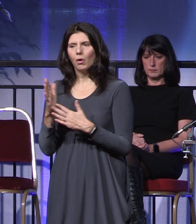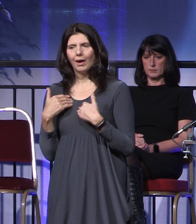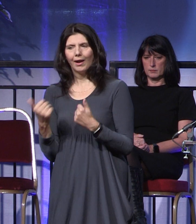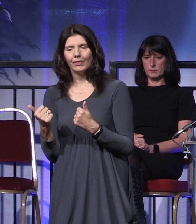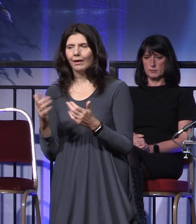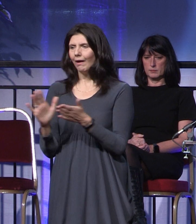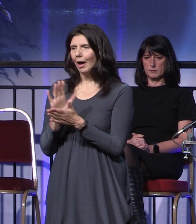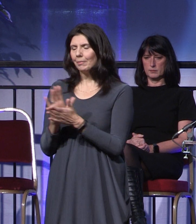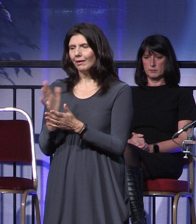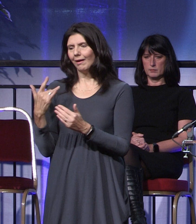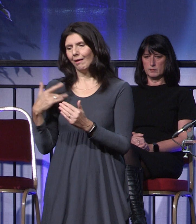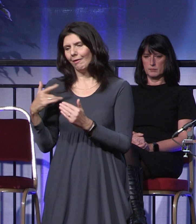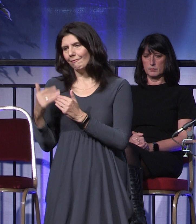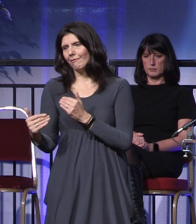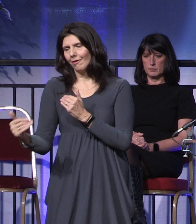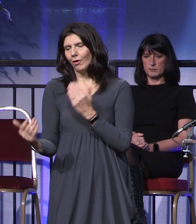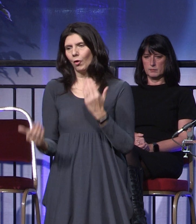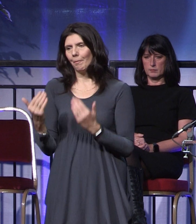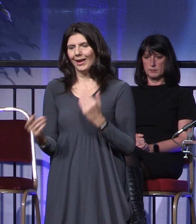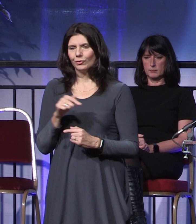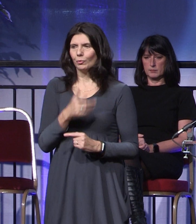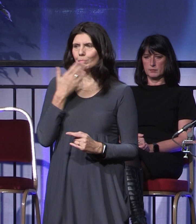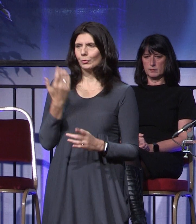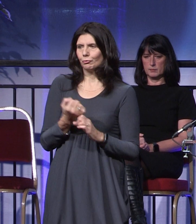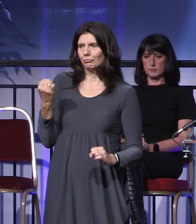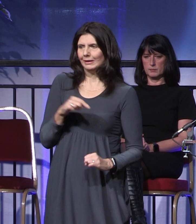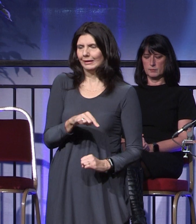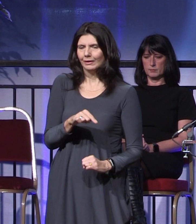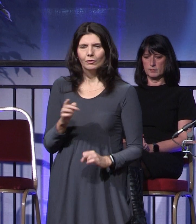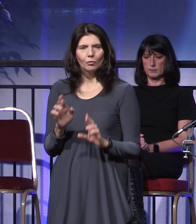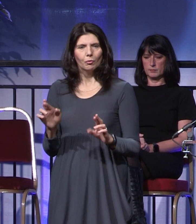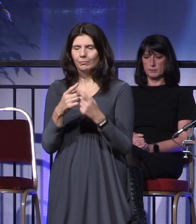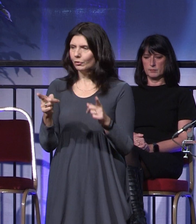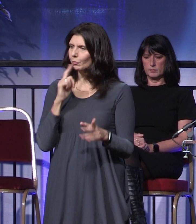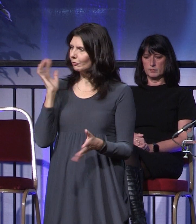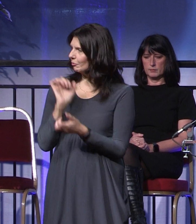longer remembering those facts will surely reassure you that the effort and